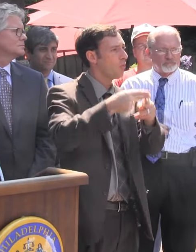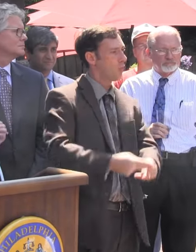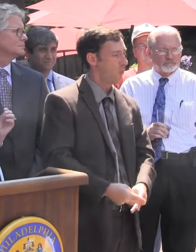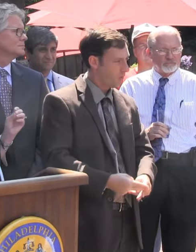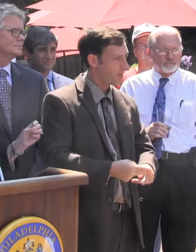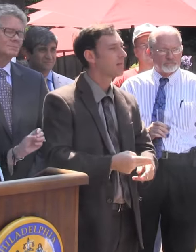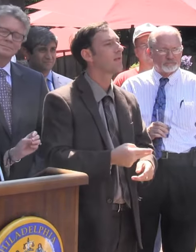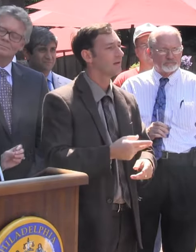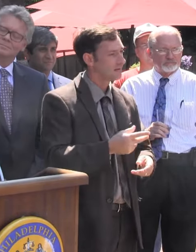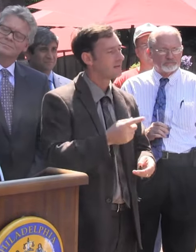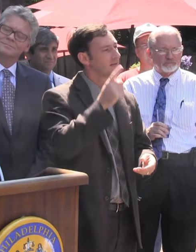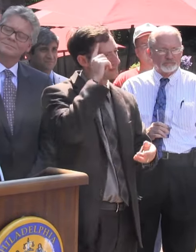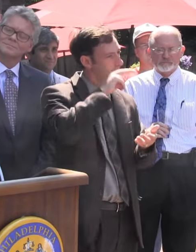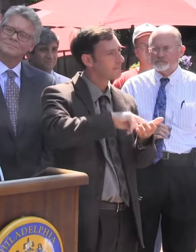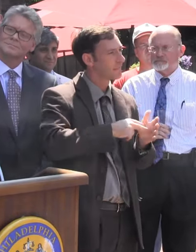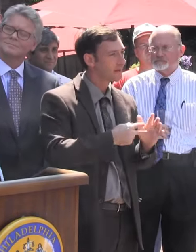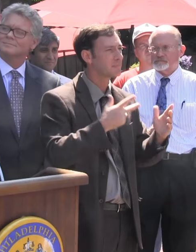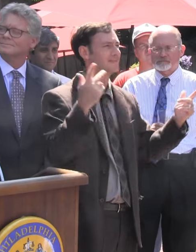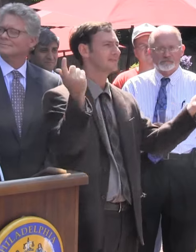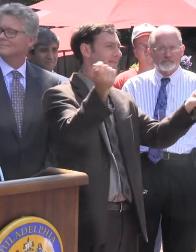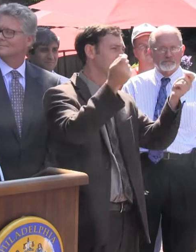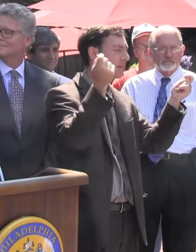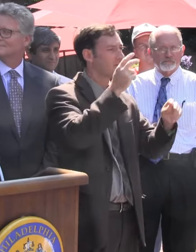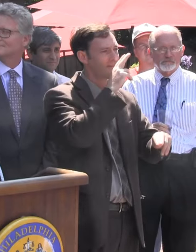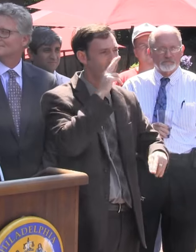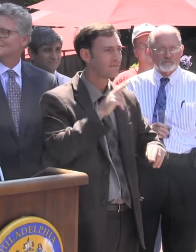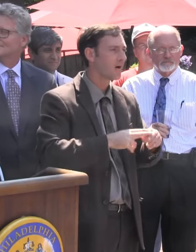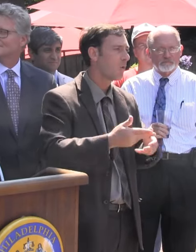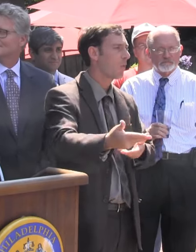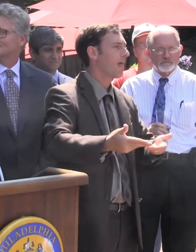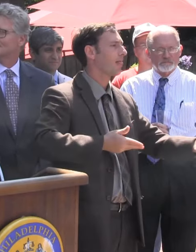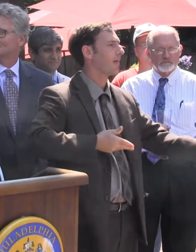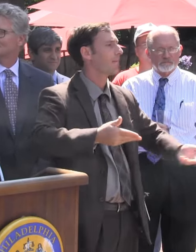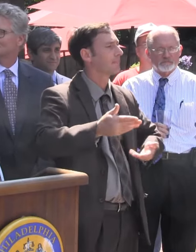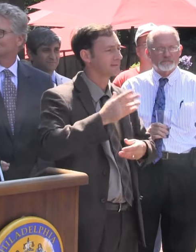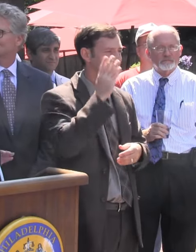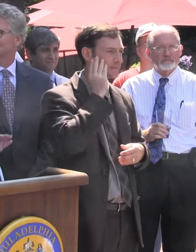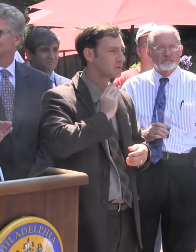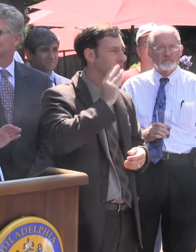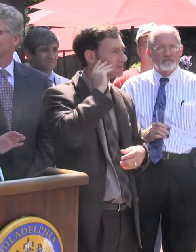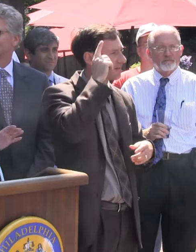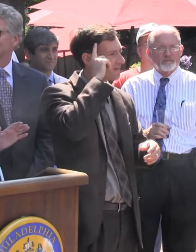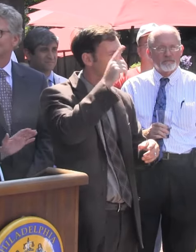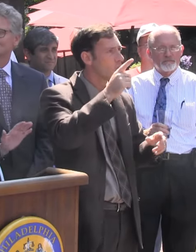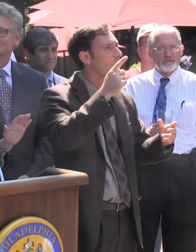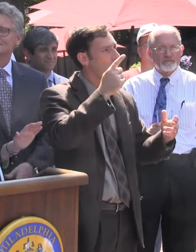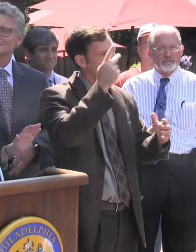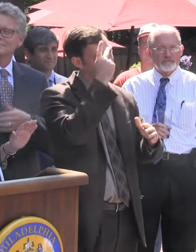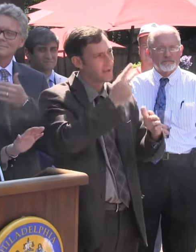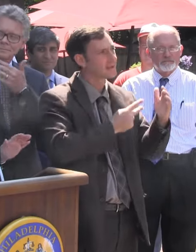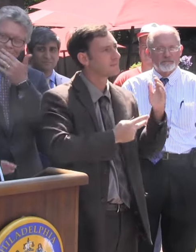time, is meant to be a celebratory, fun and welcoming experience for the anticipated crowds